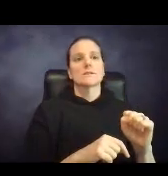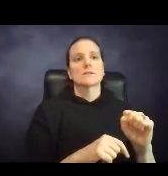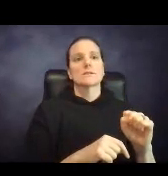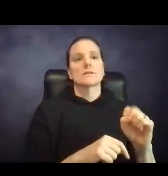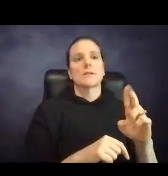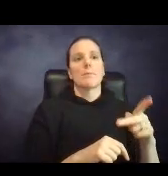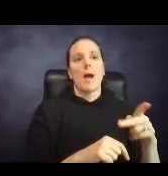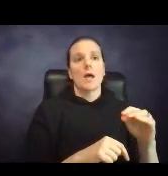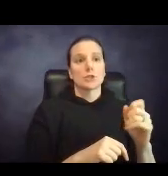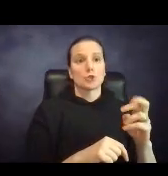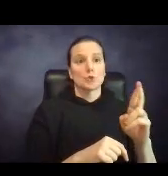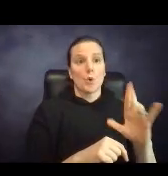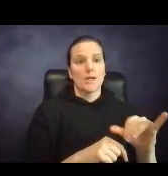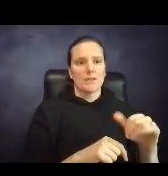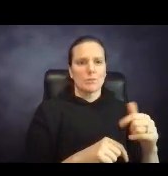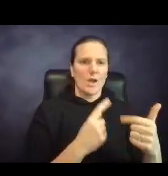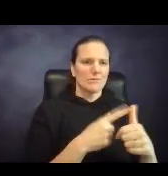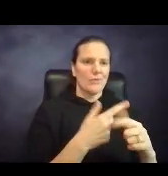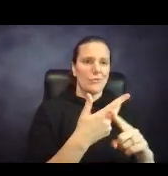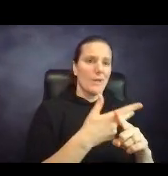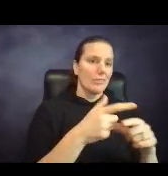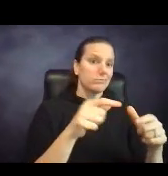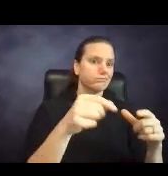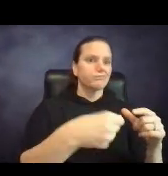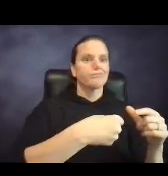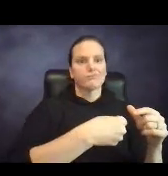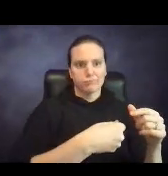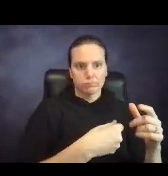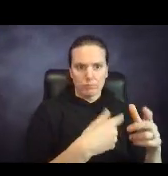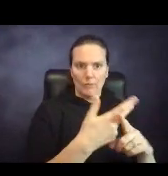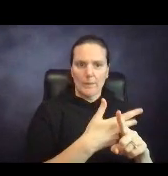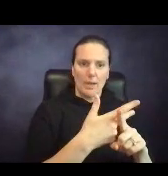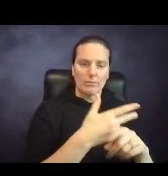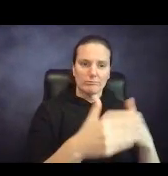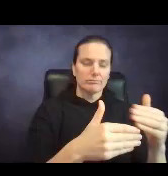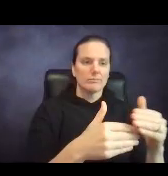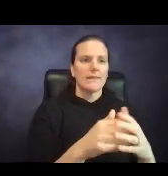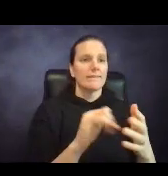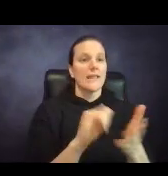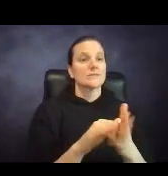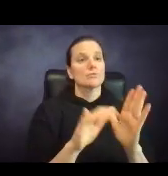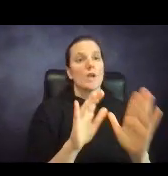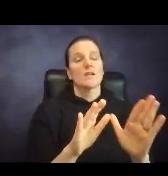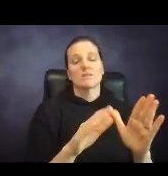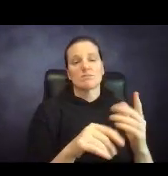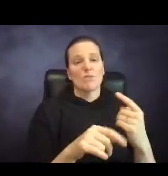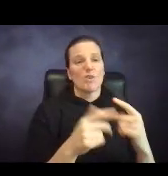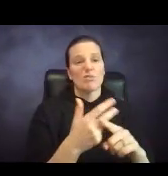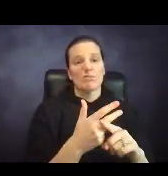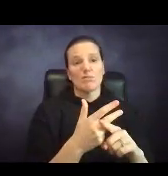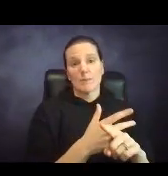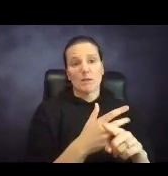and it just gives you a continuous release of estradiol. This is a great option for people who don't wanna put a patch on and change it every, every three to four days